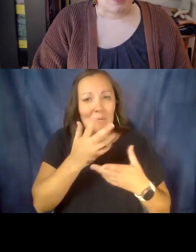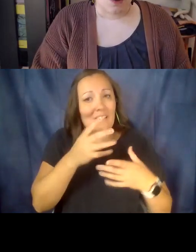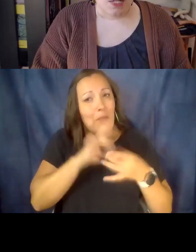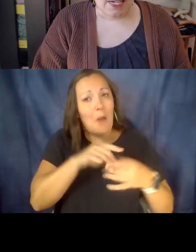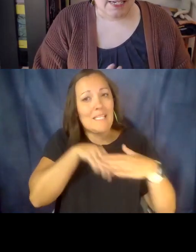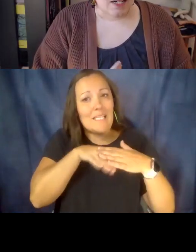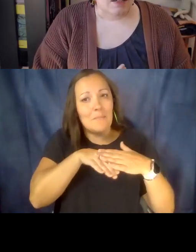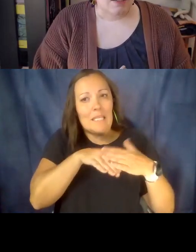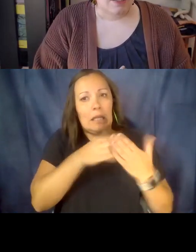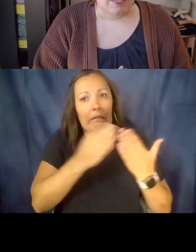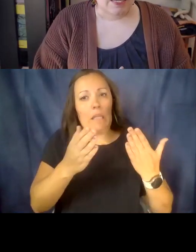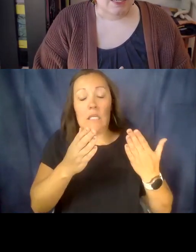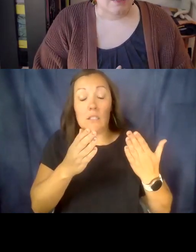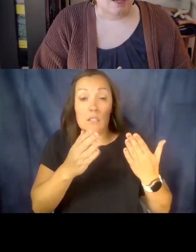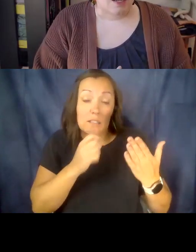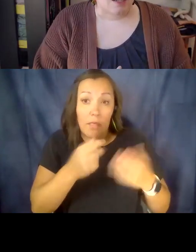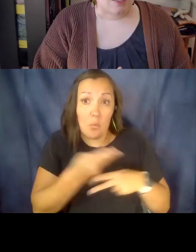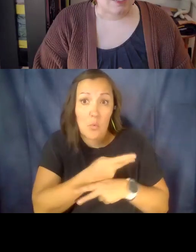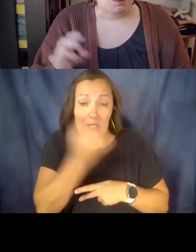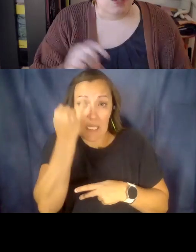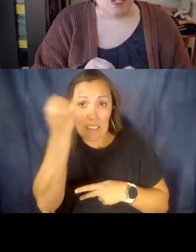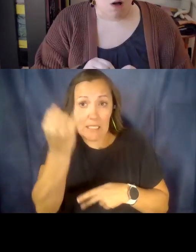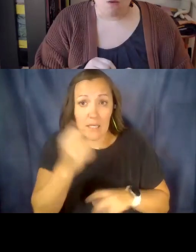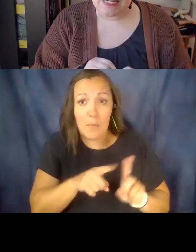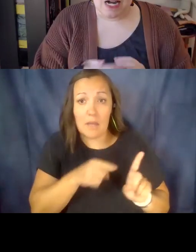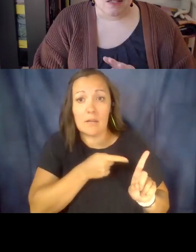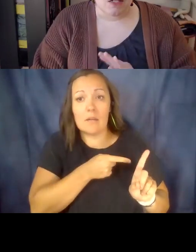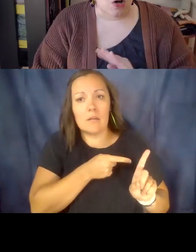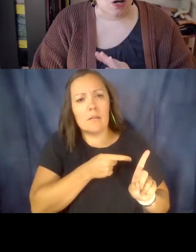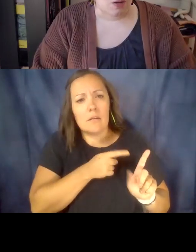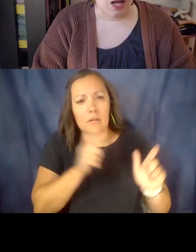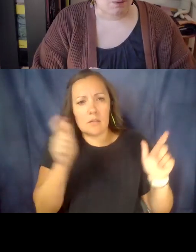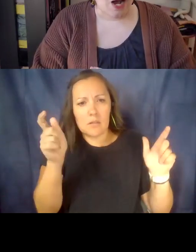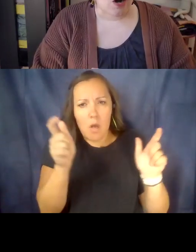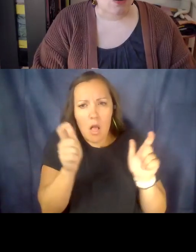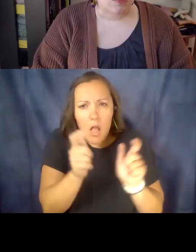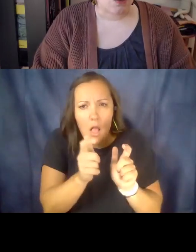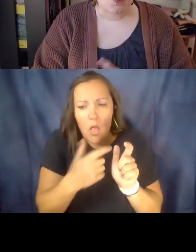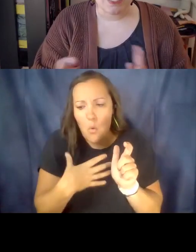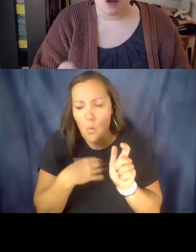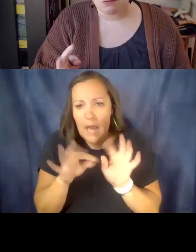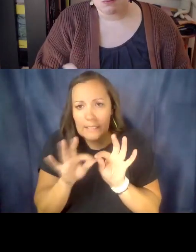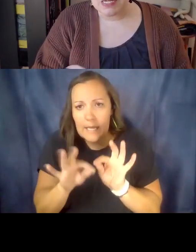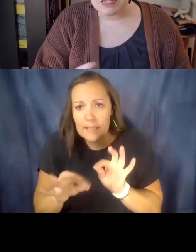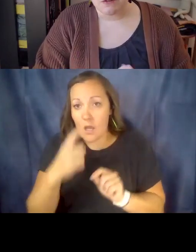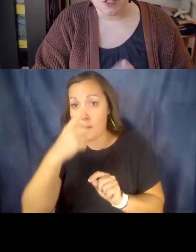the worst idea, it is pretty small white text on a black background, which might not be easy for some